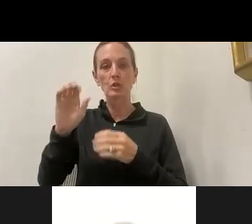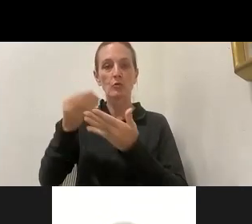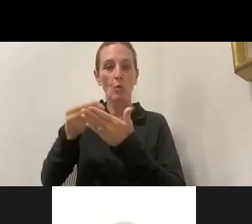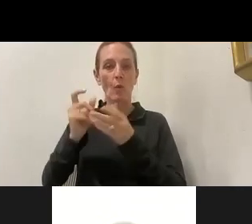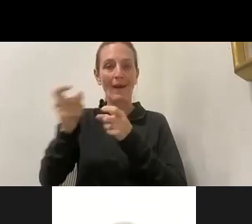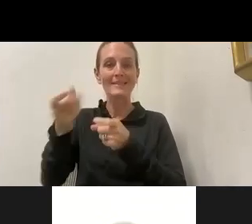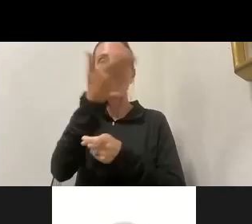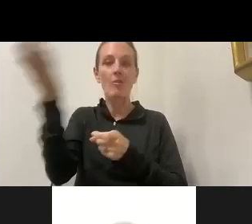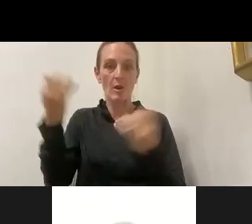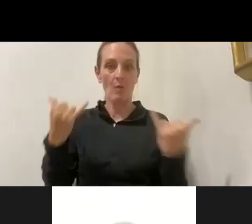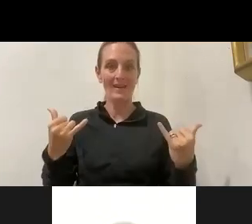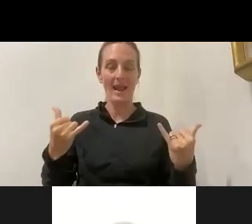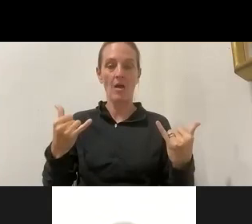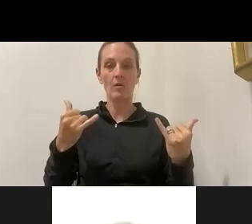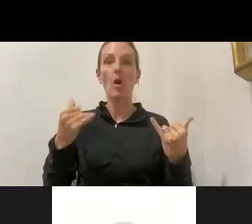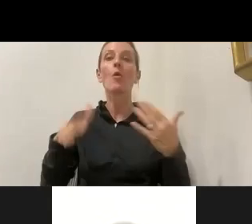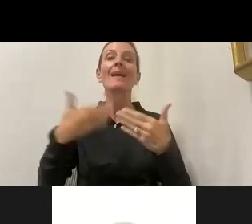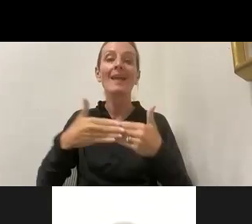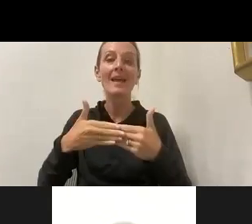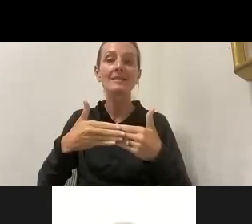Economic Development. Tons of grants out there for Economic Development.